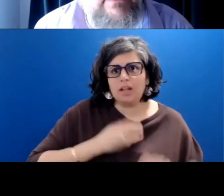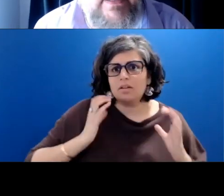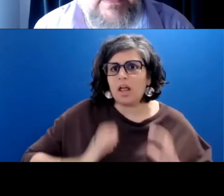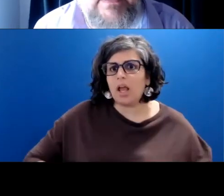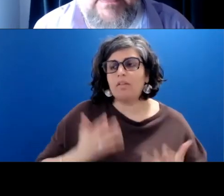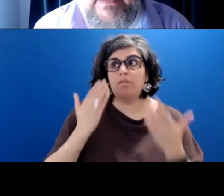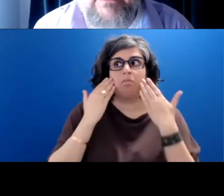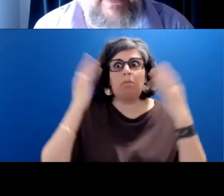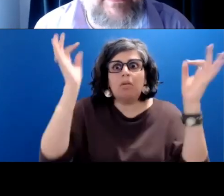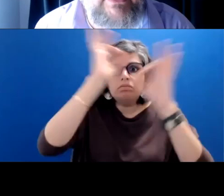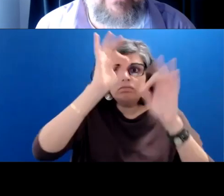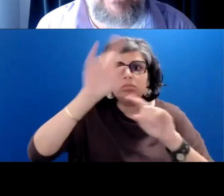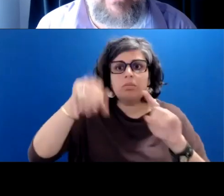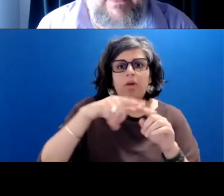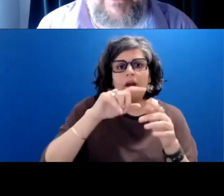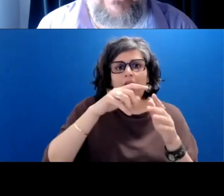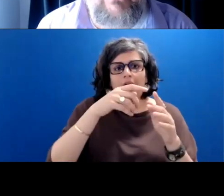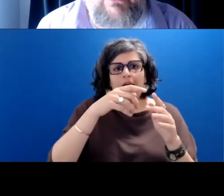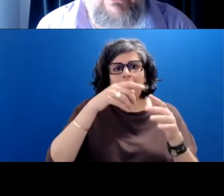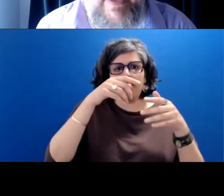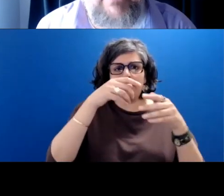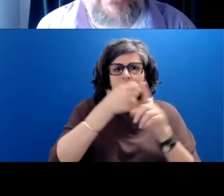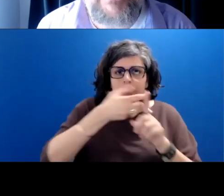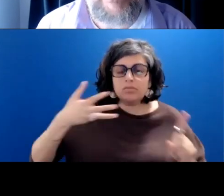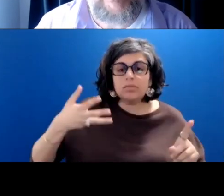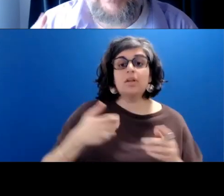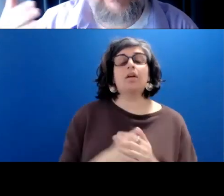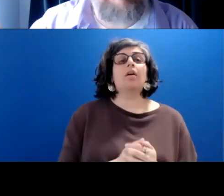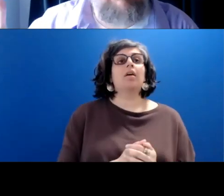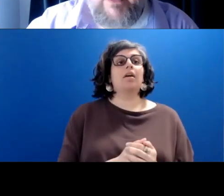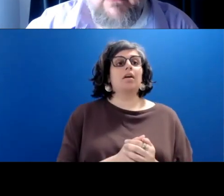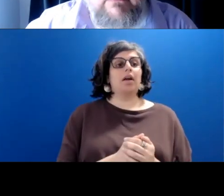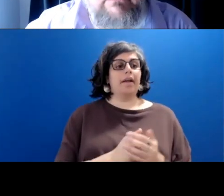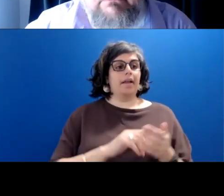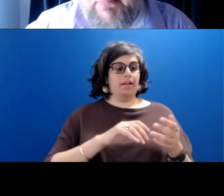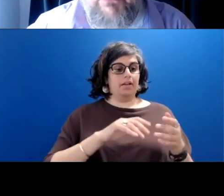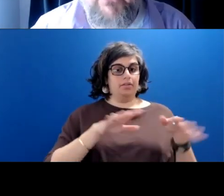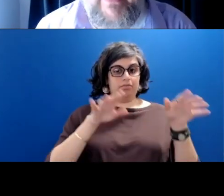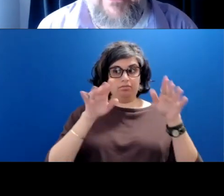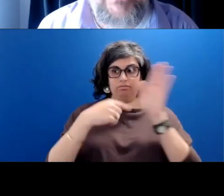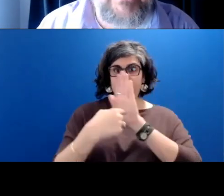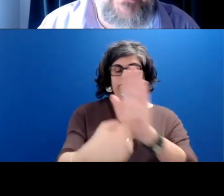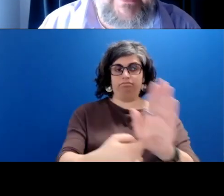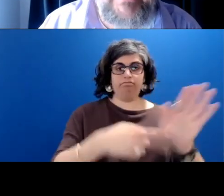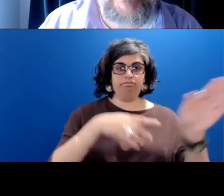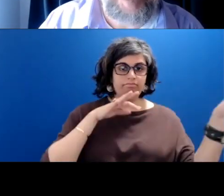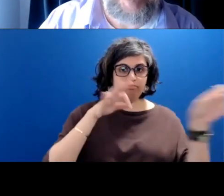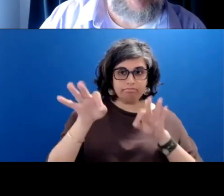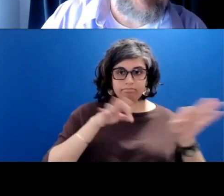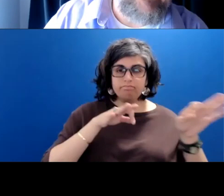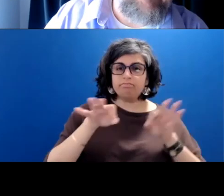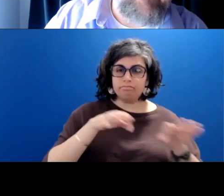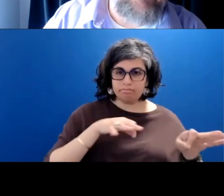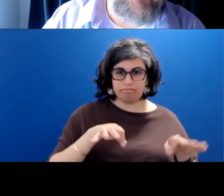It in essence, lays out some common roadmap where both providers and clients get a feel